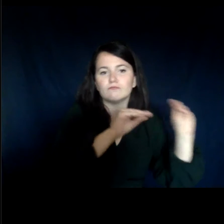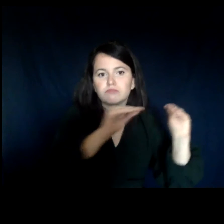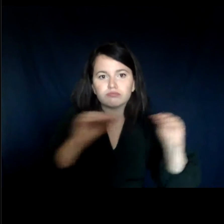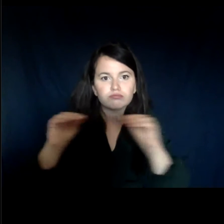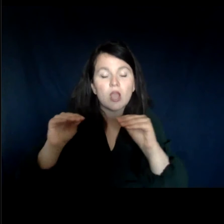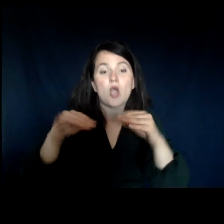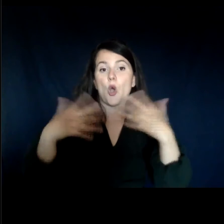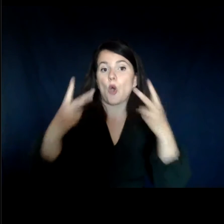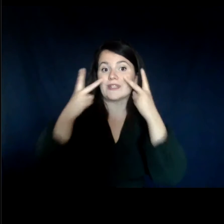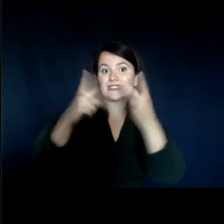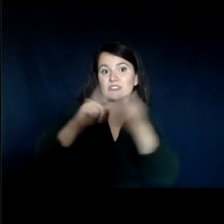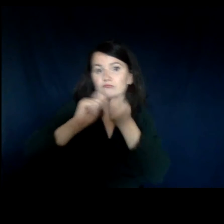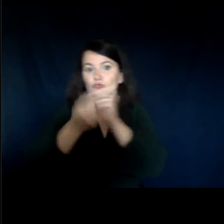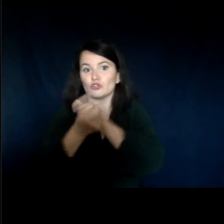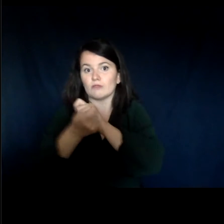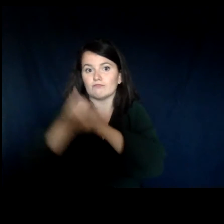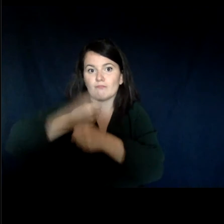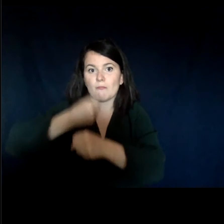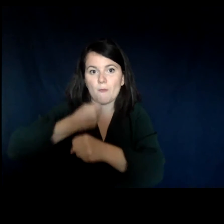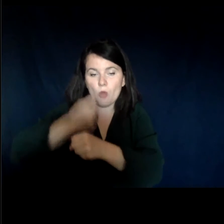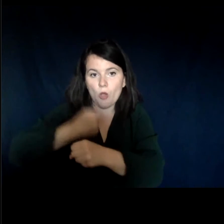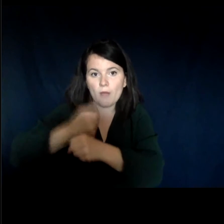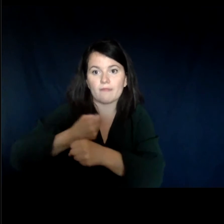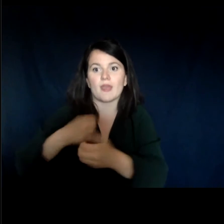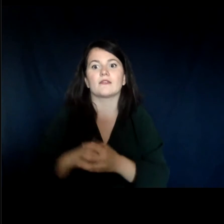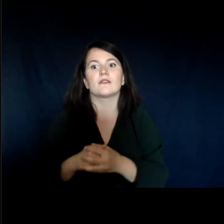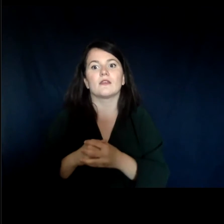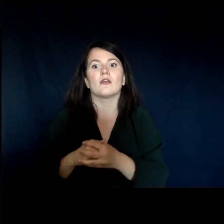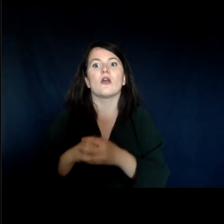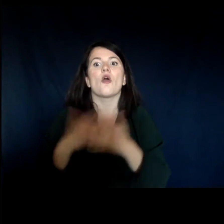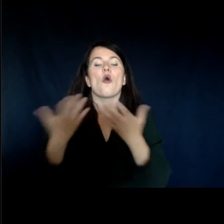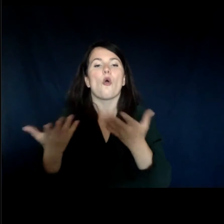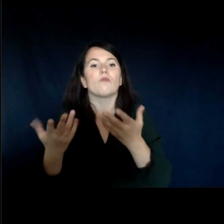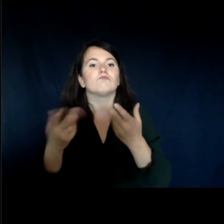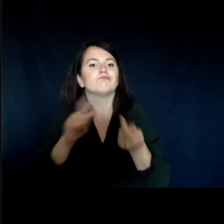and to reinforce orientation with companies,